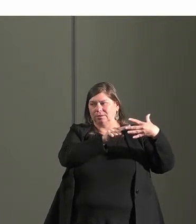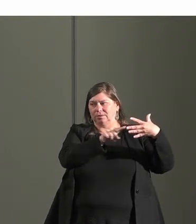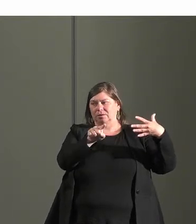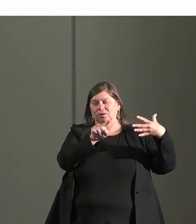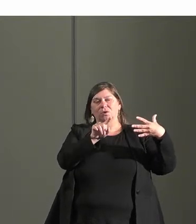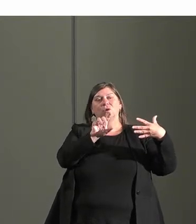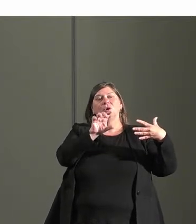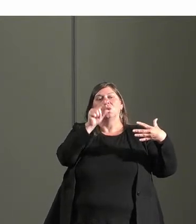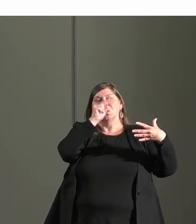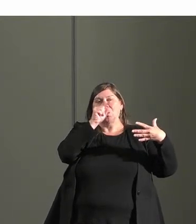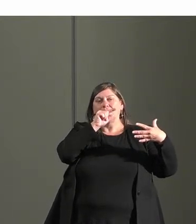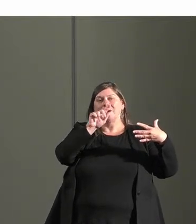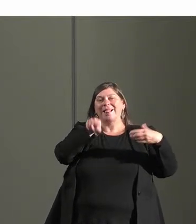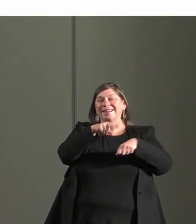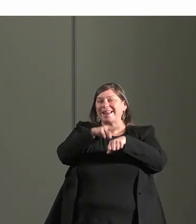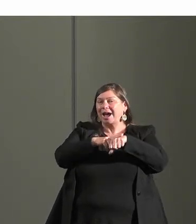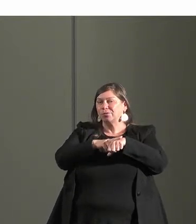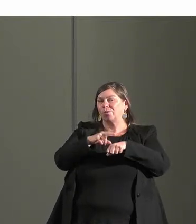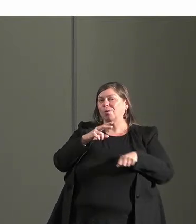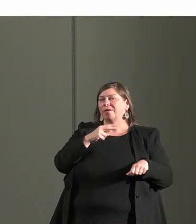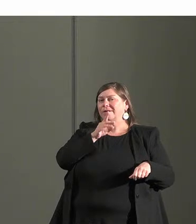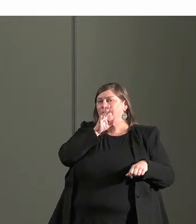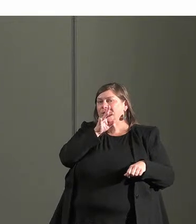You could go to setting and drop down you see option of